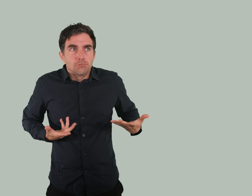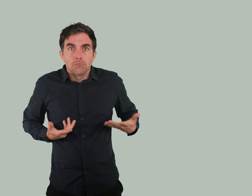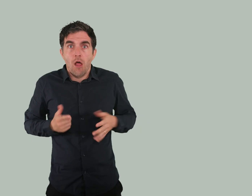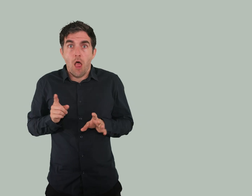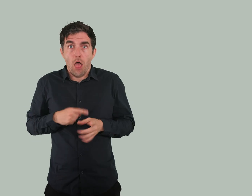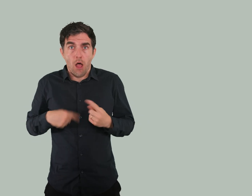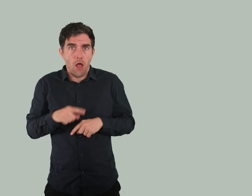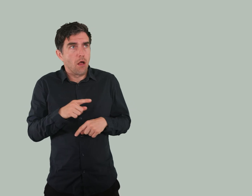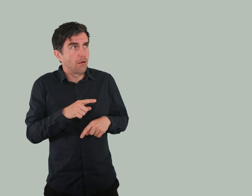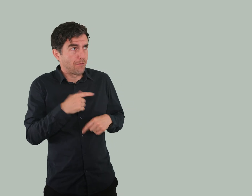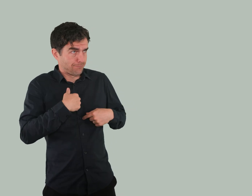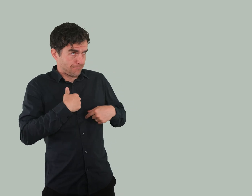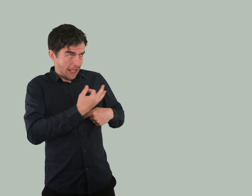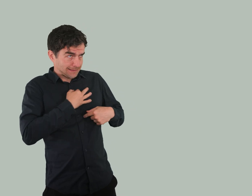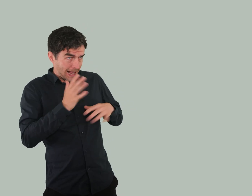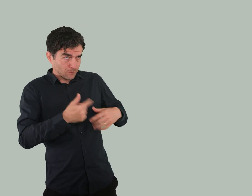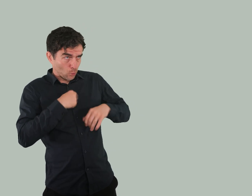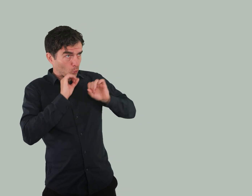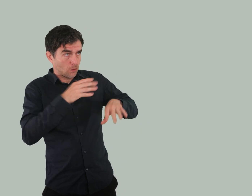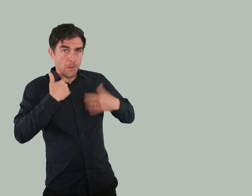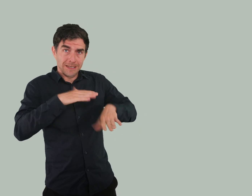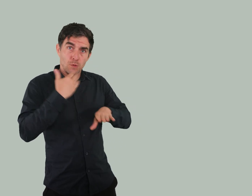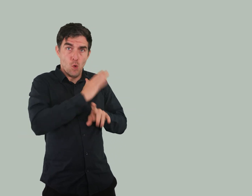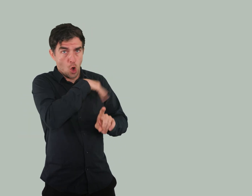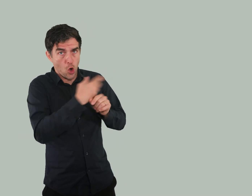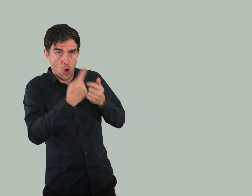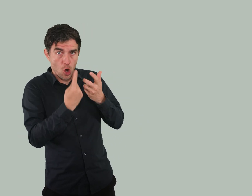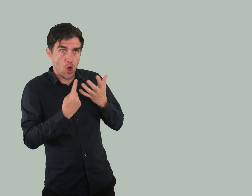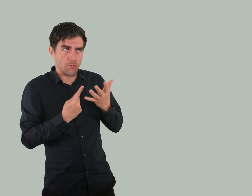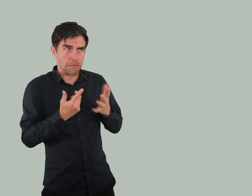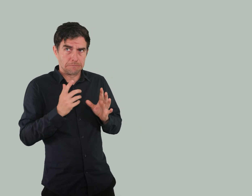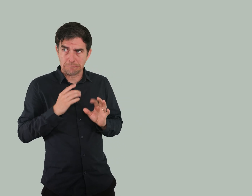Young people are asked to demonstrate work-readiness through opportunities